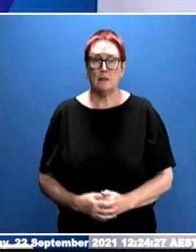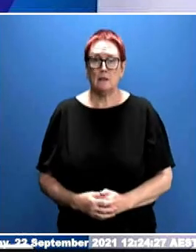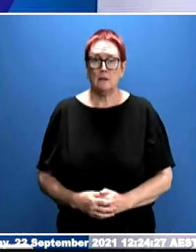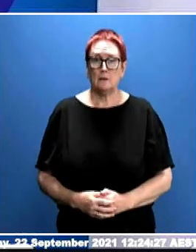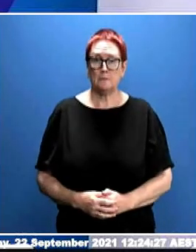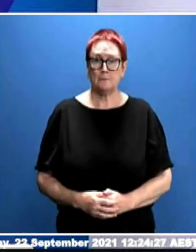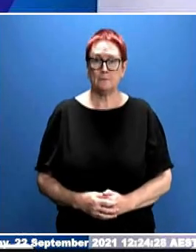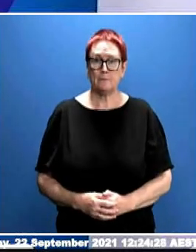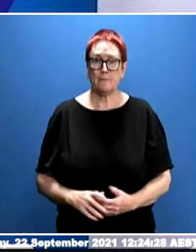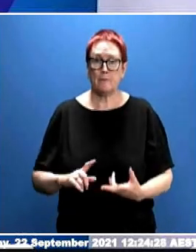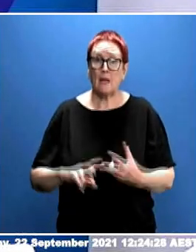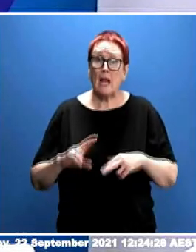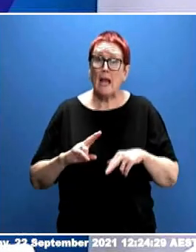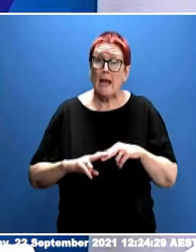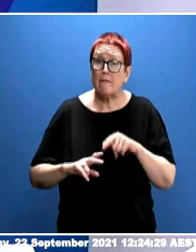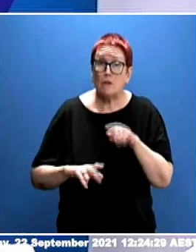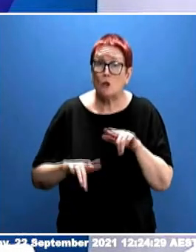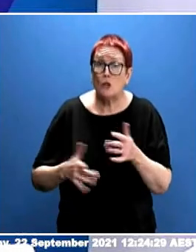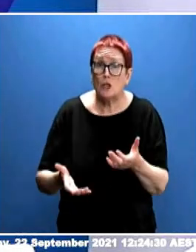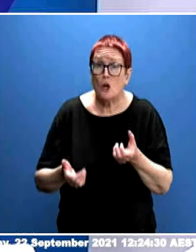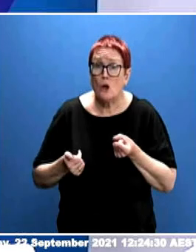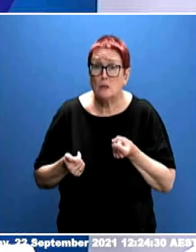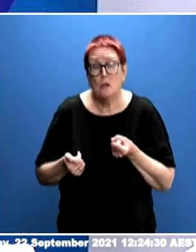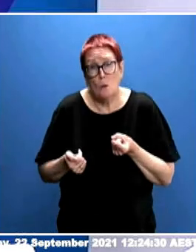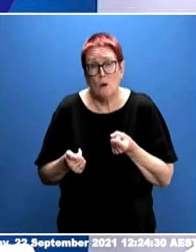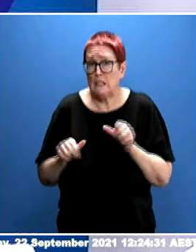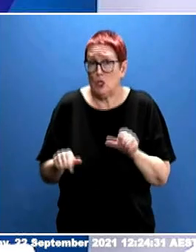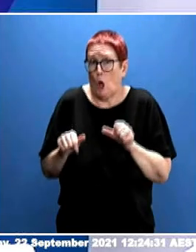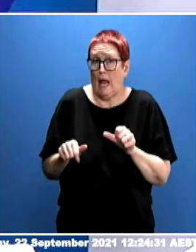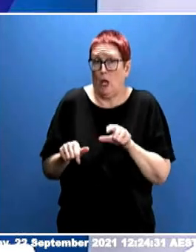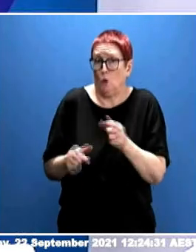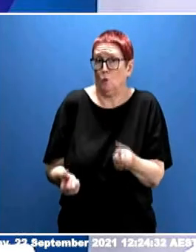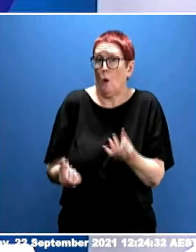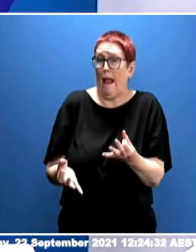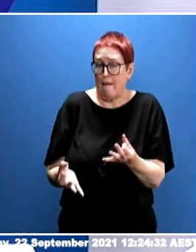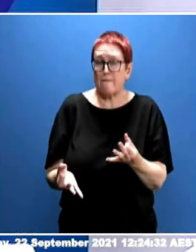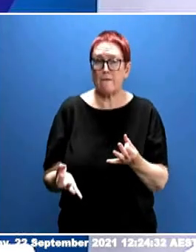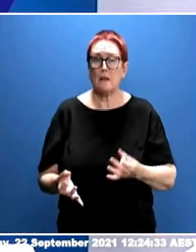If it hasn't been made available to you well, it hasn't been made available --- that's the answer, I suppose.